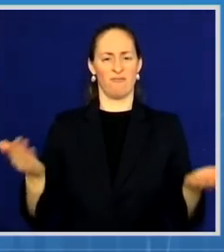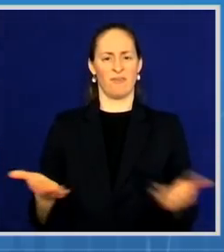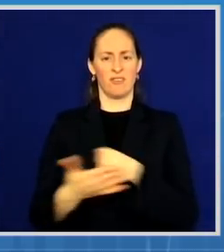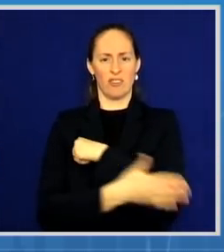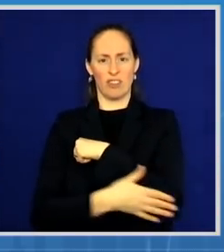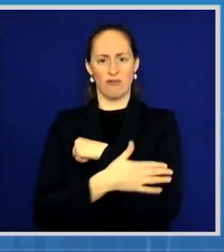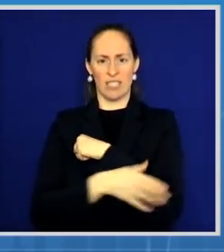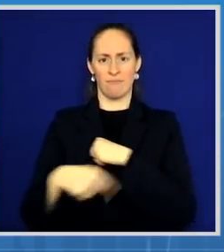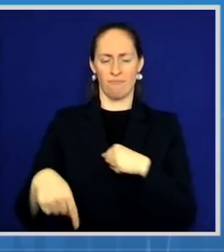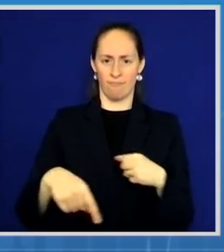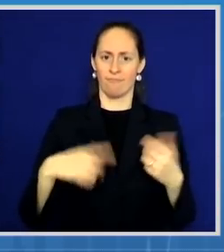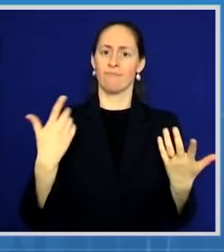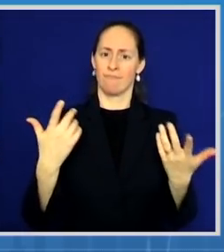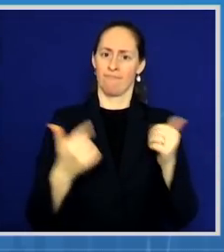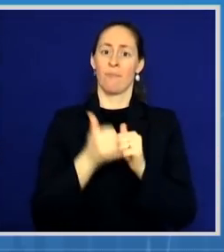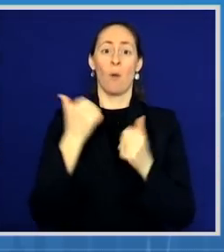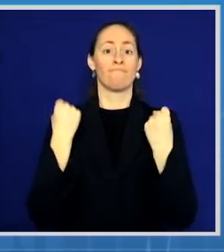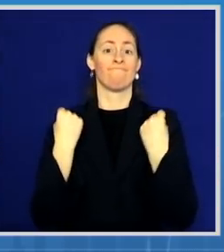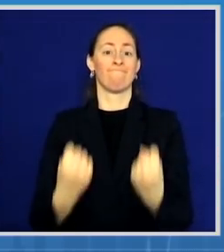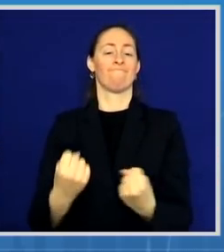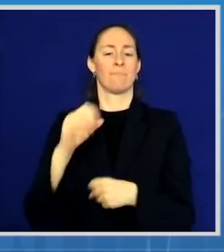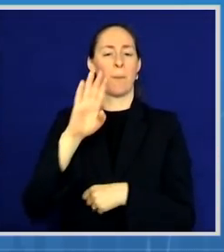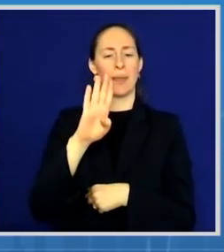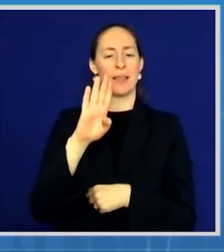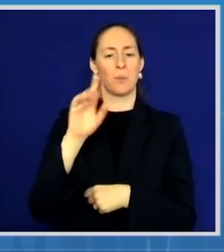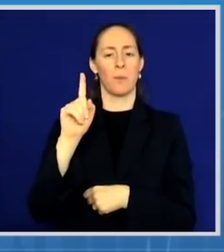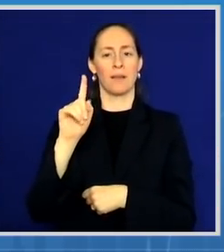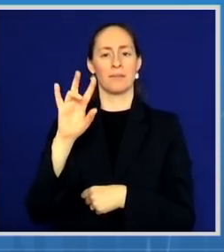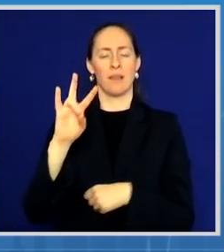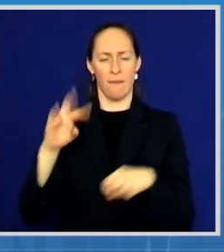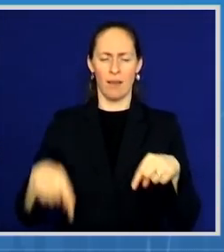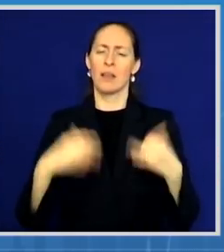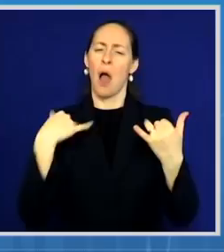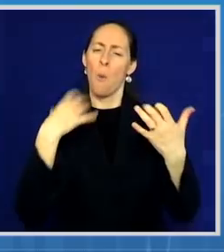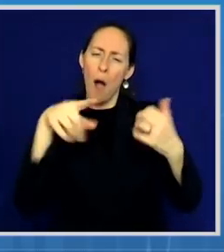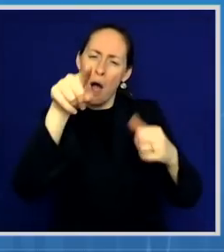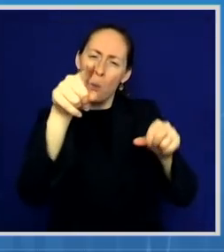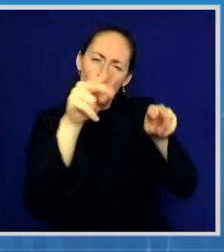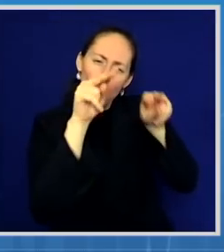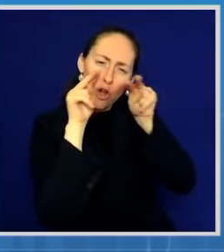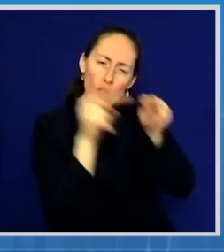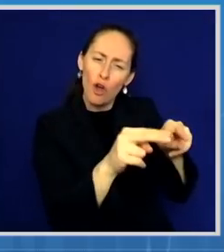but also look at now the presence of neutralizing- So look at now the presence of neutralizing antibodies